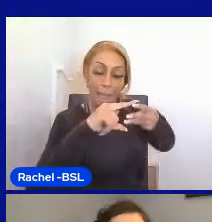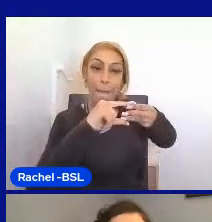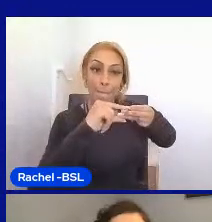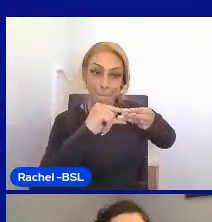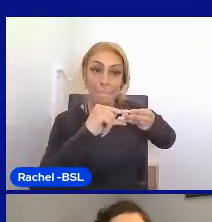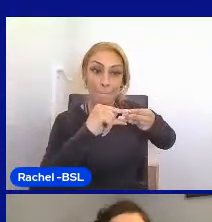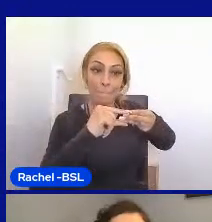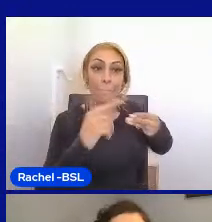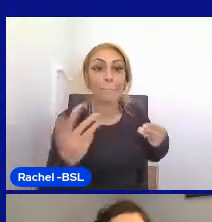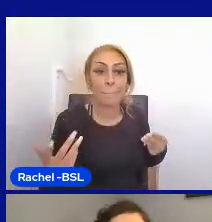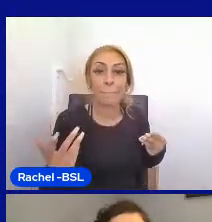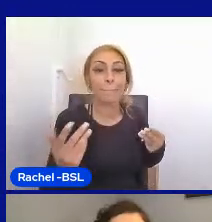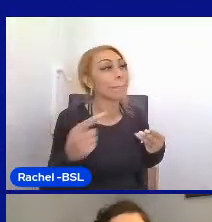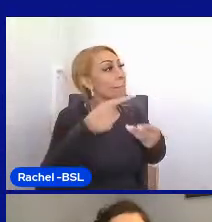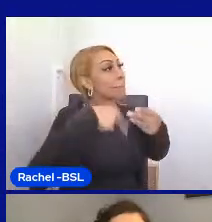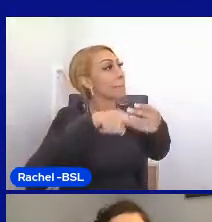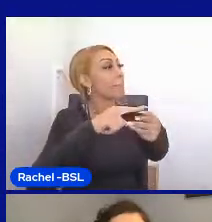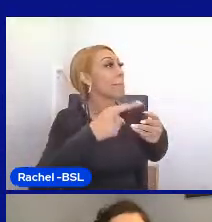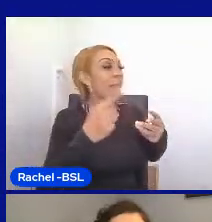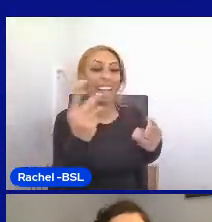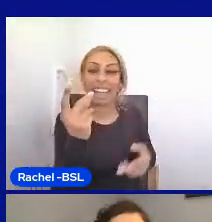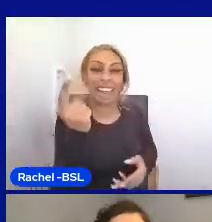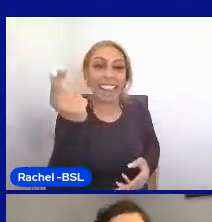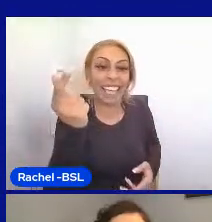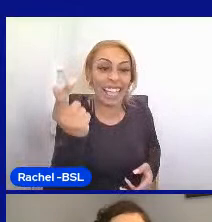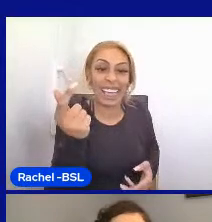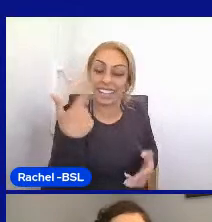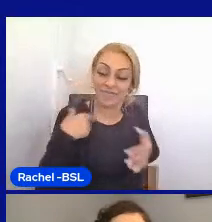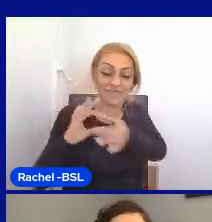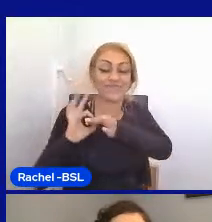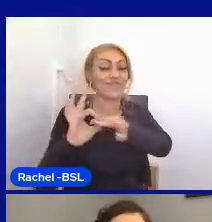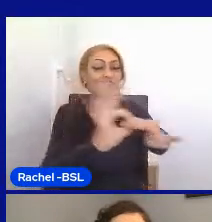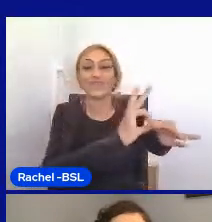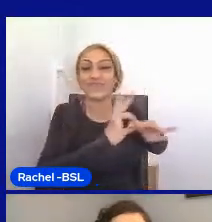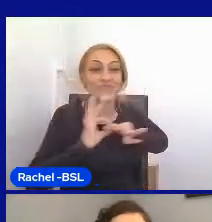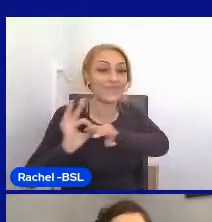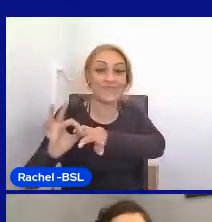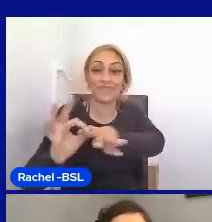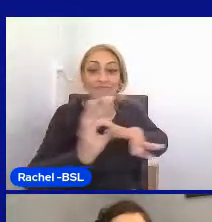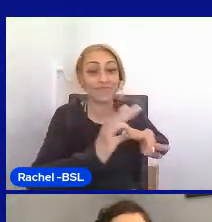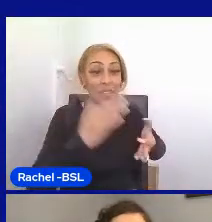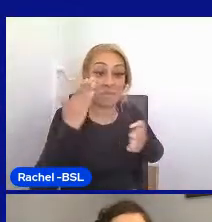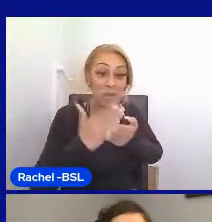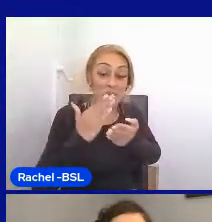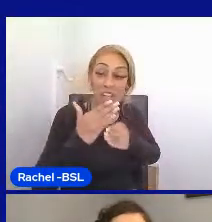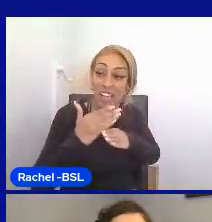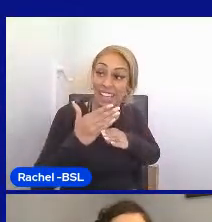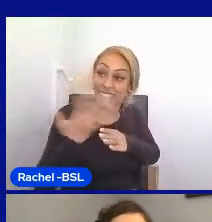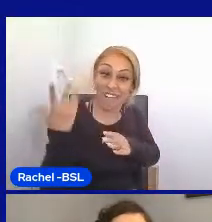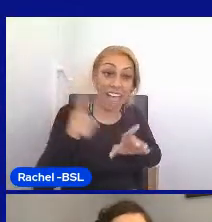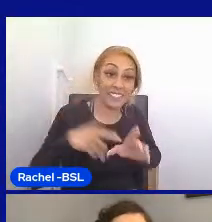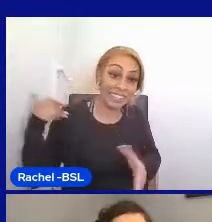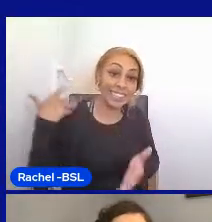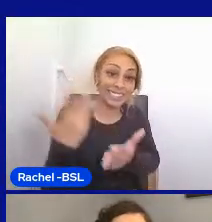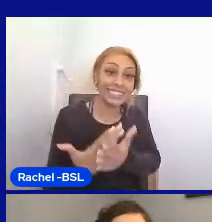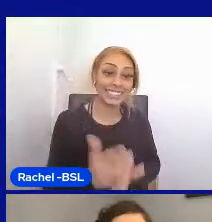and big on representation. Immediately, we clicked and we have been working together for the best part of five years now.